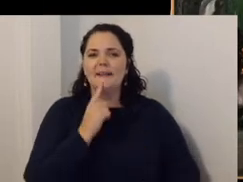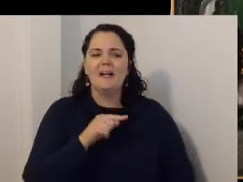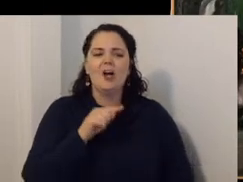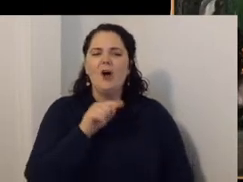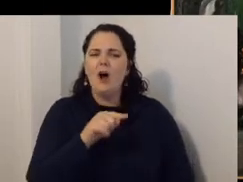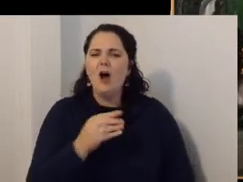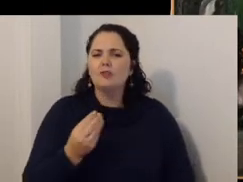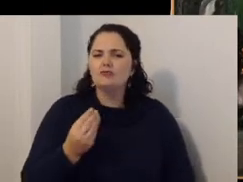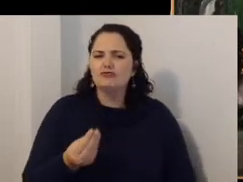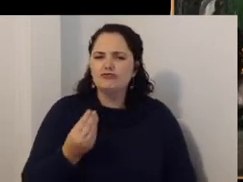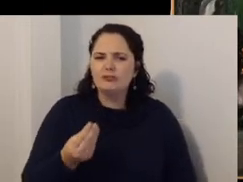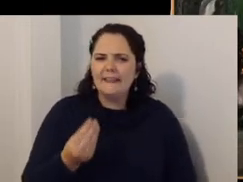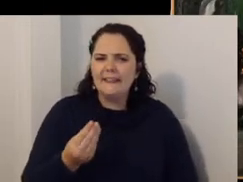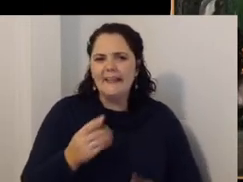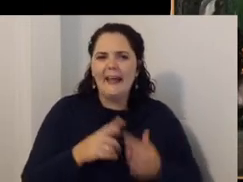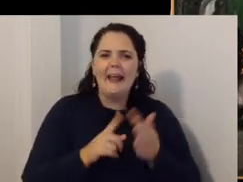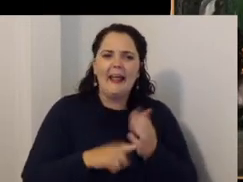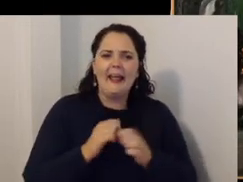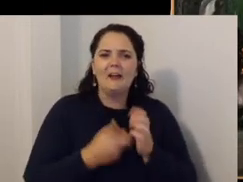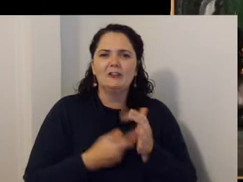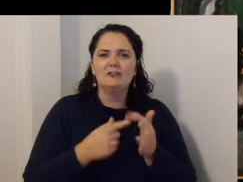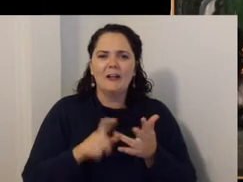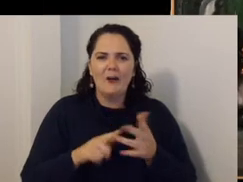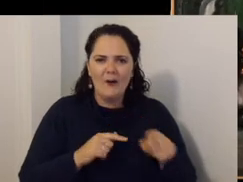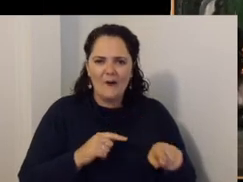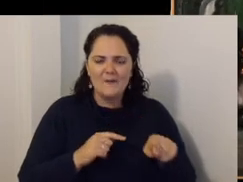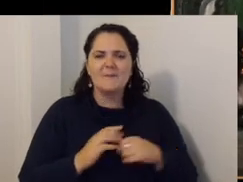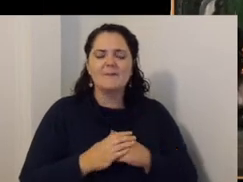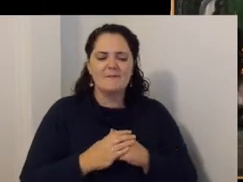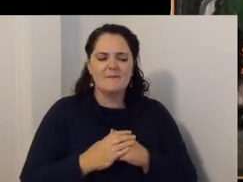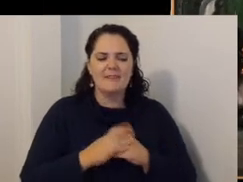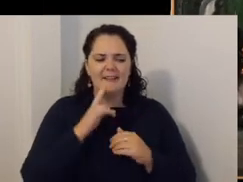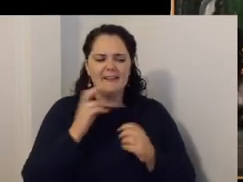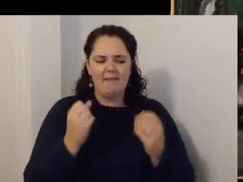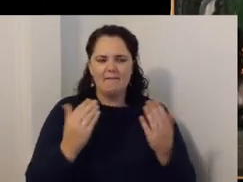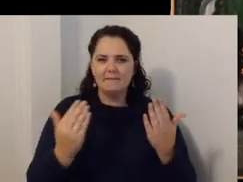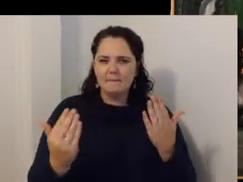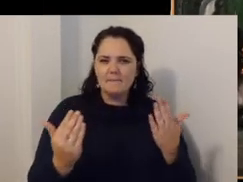El Greco is another exemplar of this bridge between mannerism and the Baroque where you see